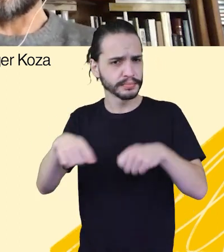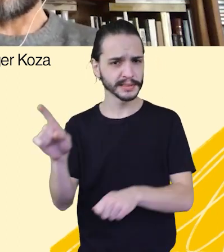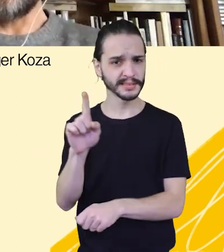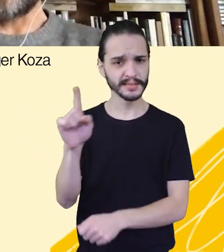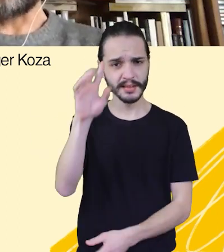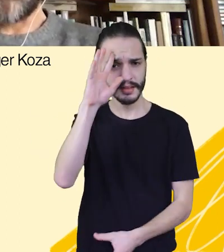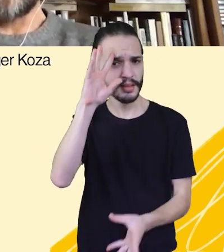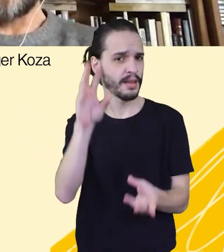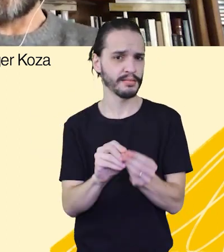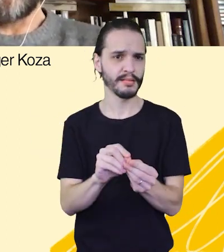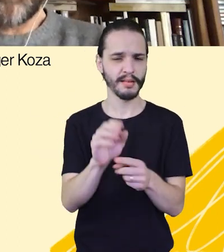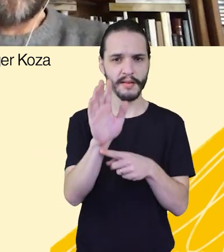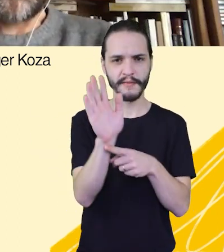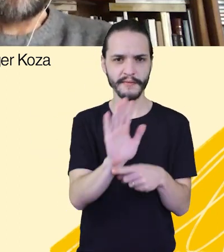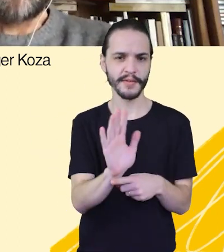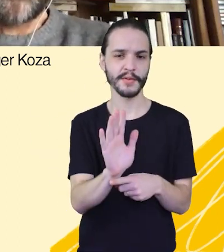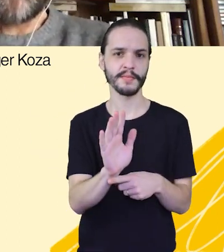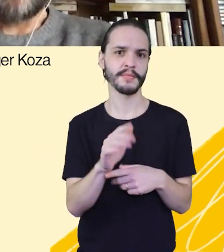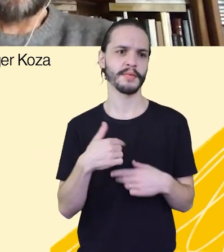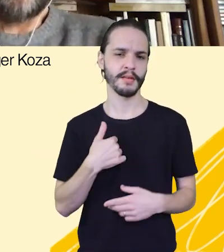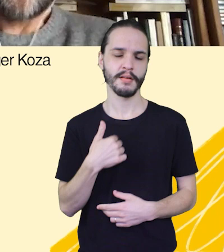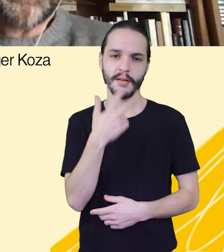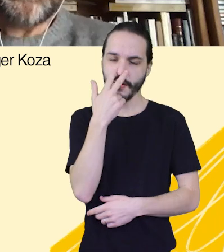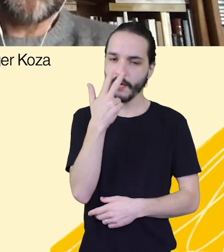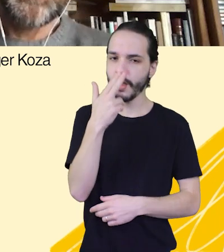And trying to explain that they donít have to understand.